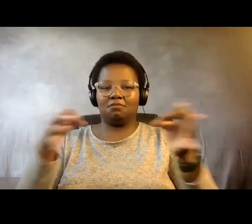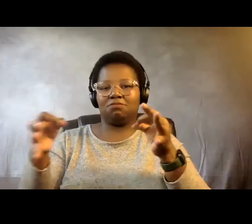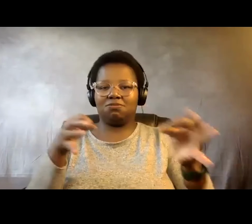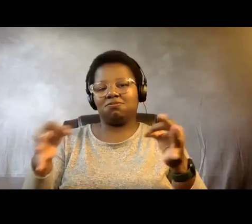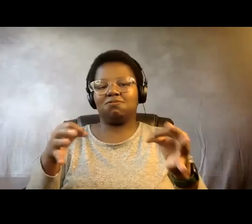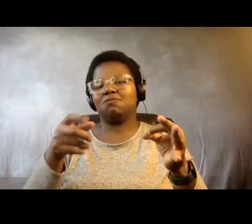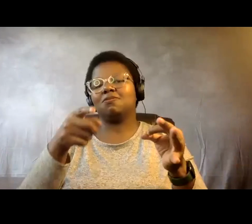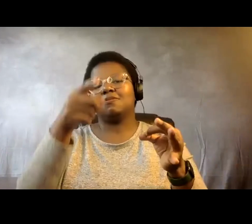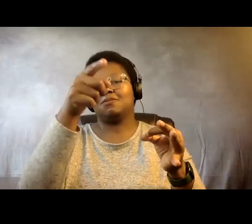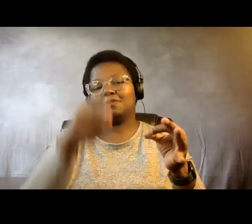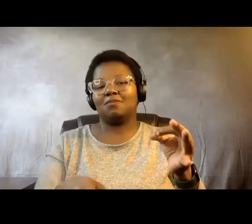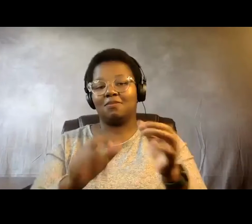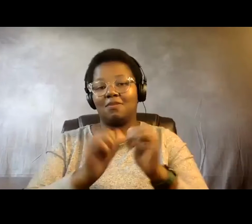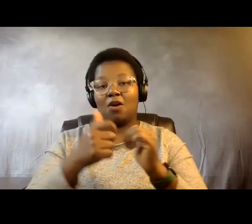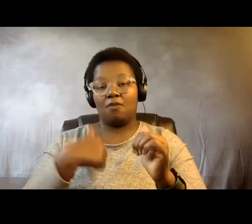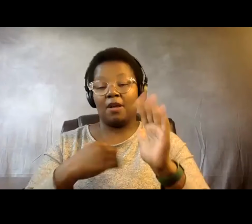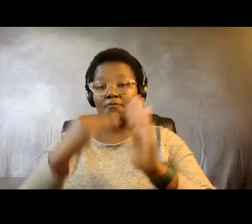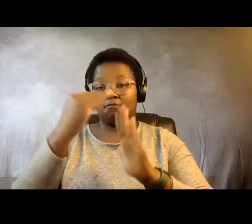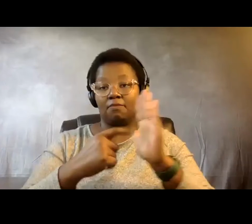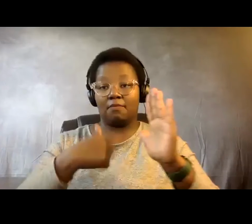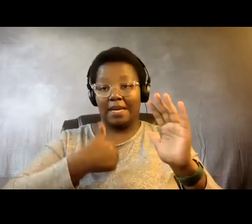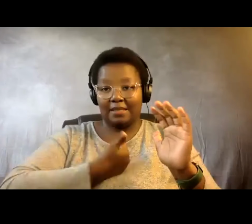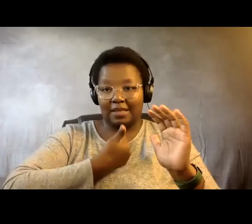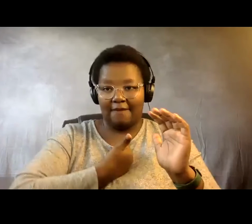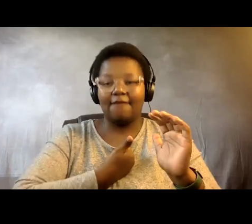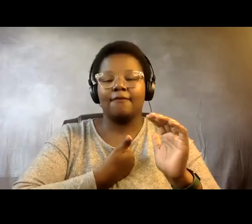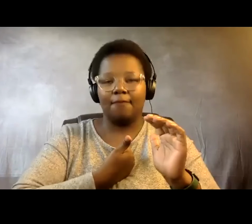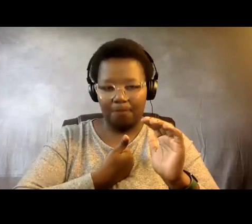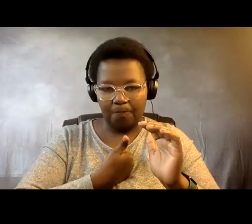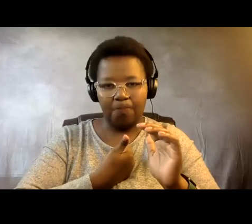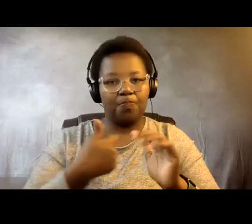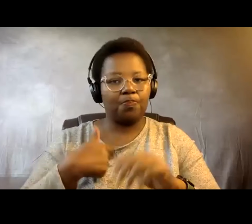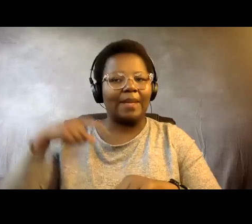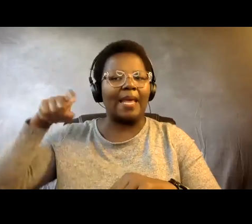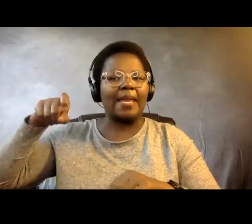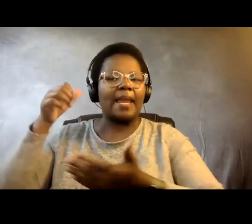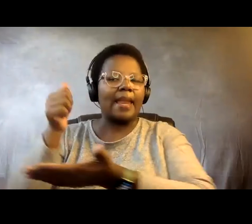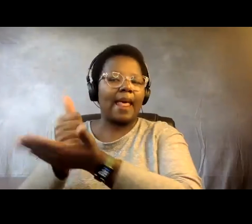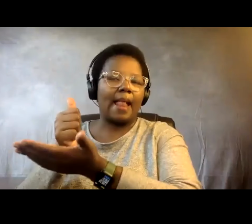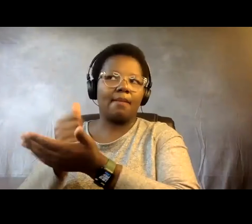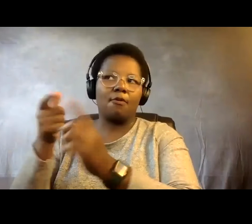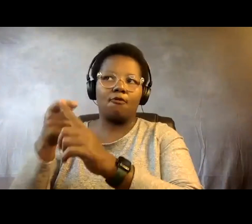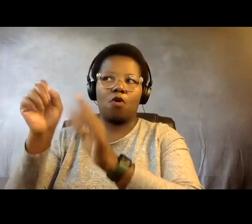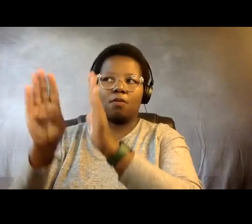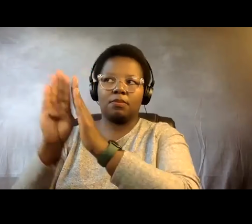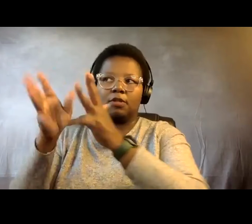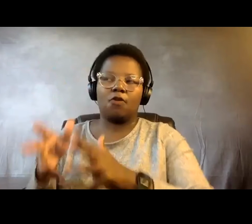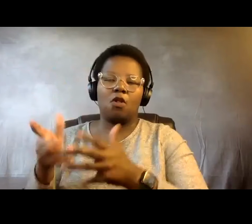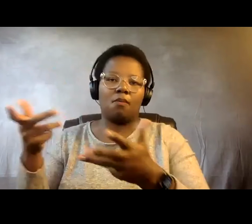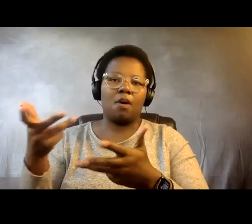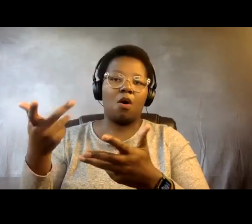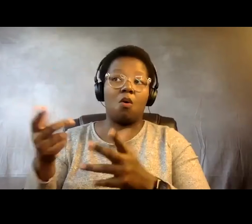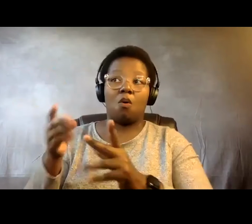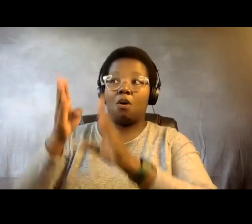documenting on my own, what I need the help of the developers or accessibility experts to document,